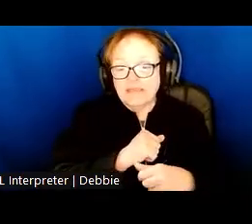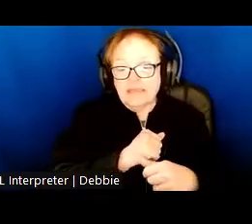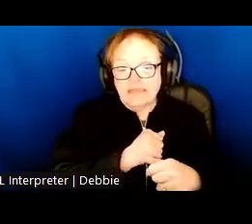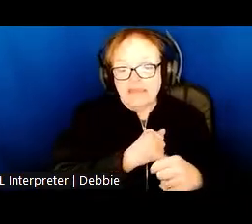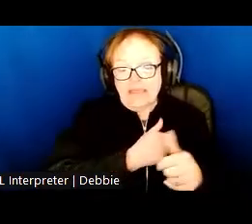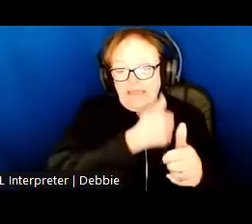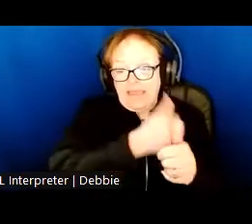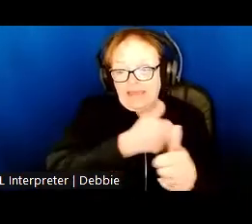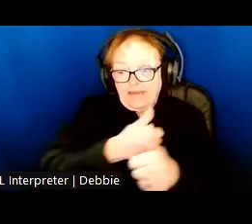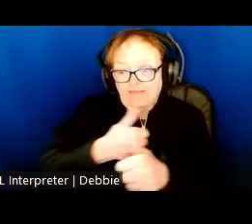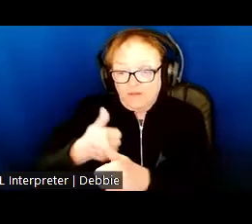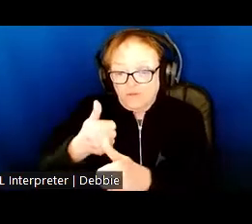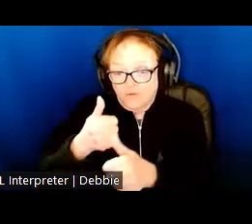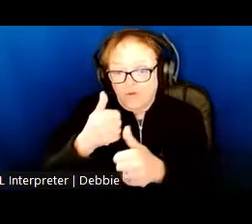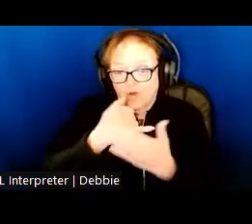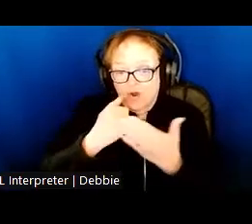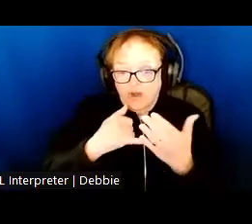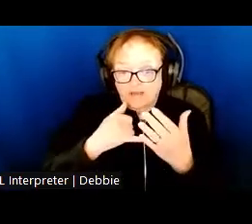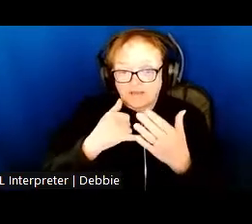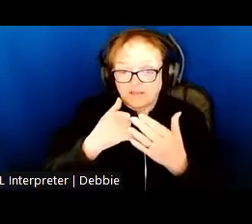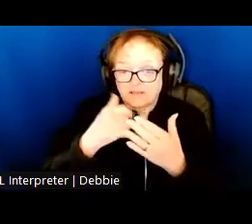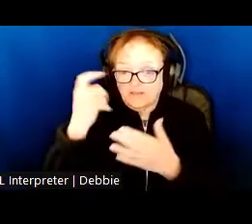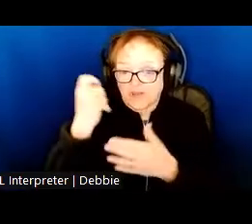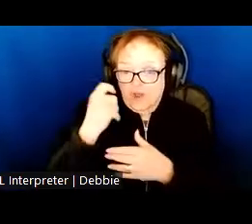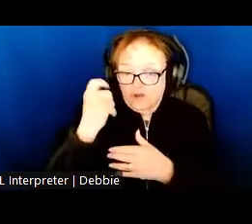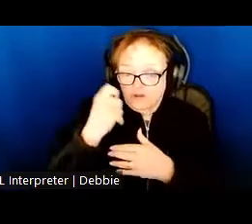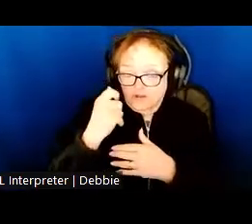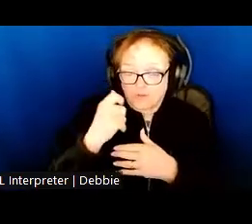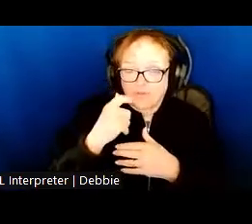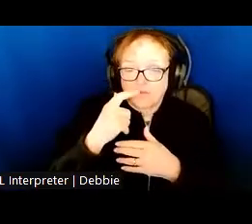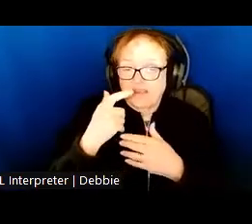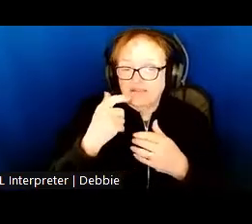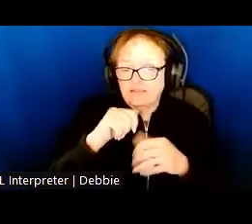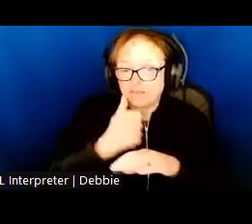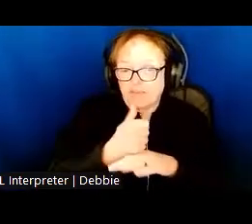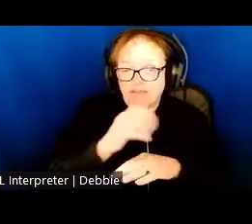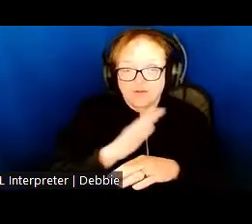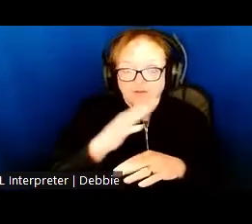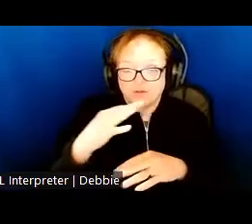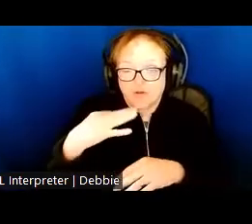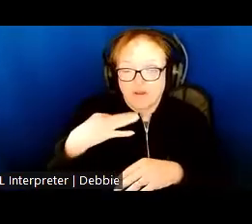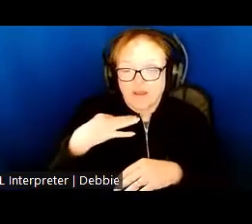based on work that applicants have already created. In the application and Program Guidelines